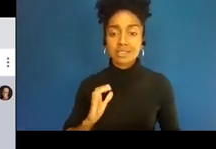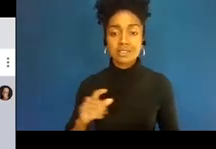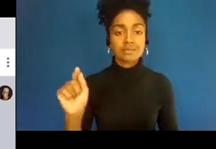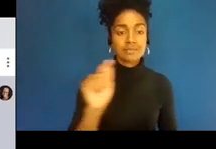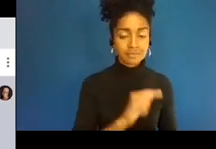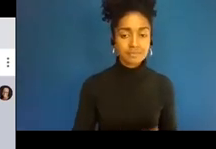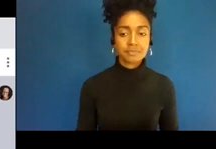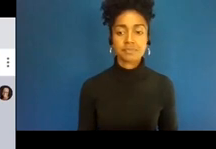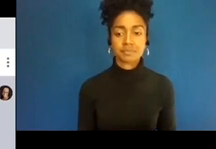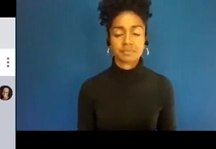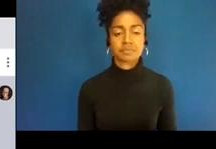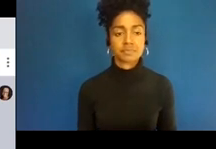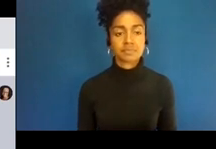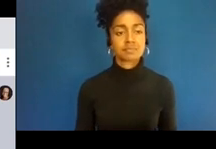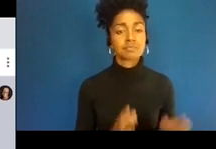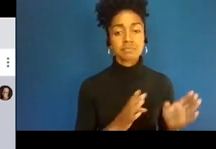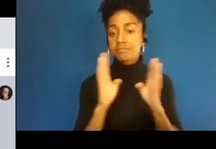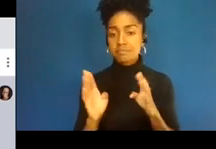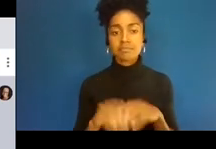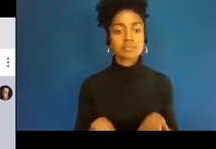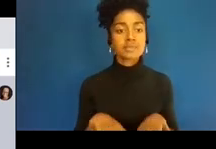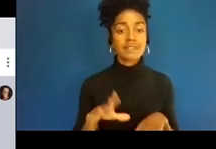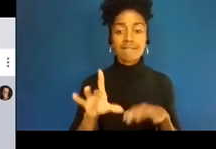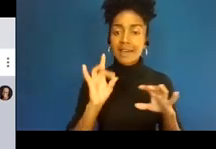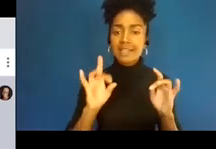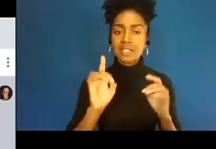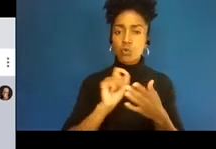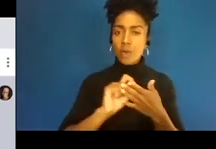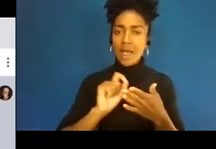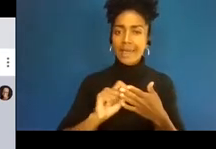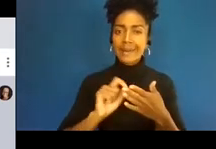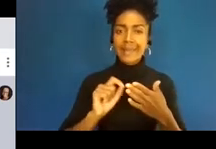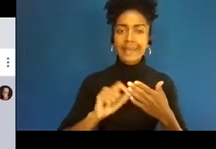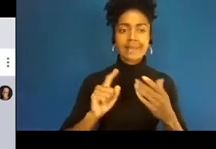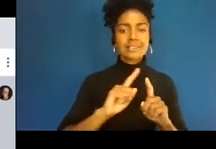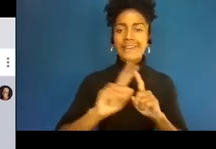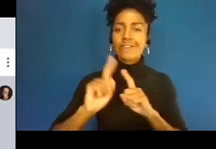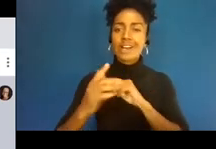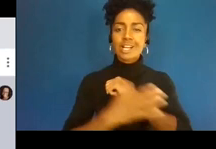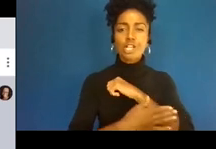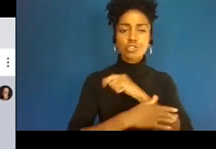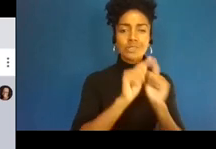"Assigning Writing Across Borders to all tutors